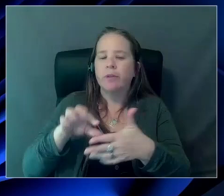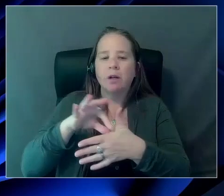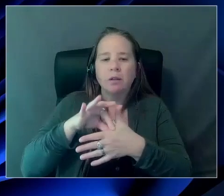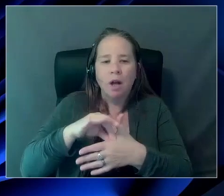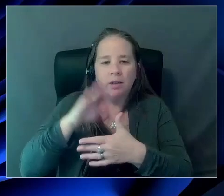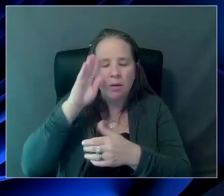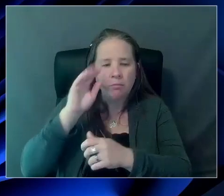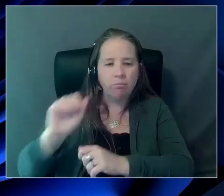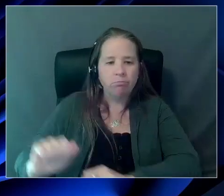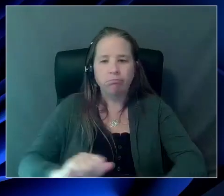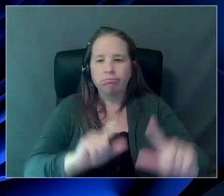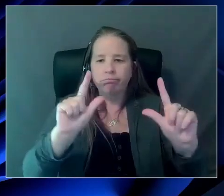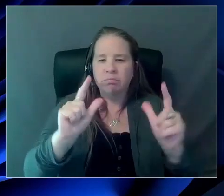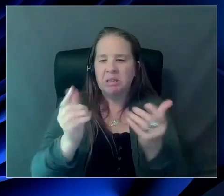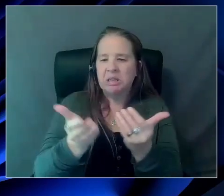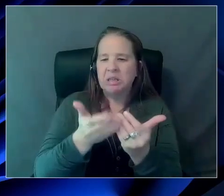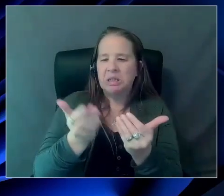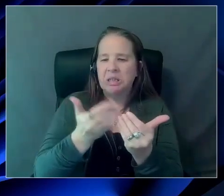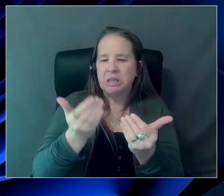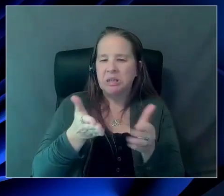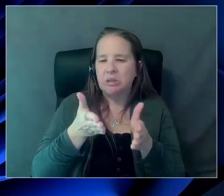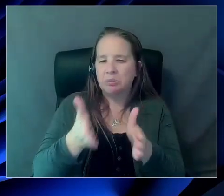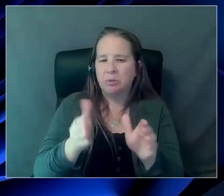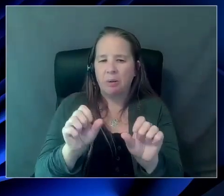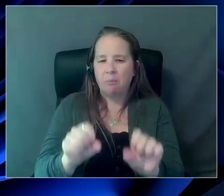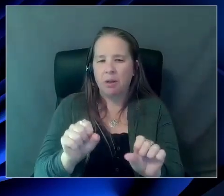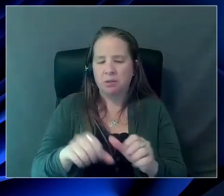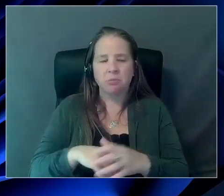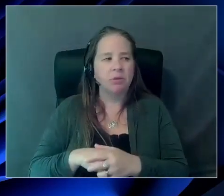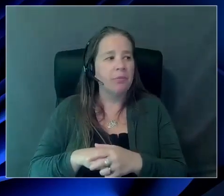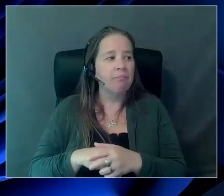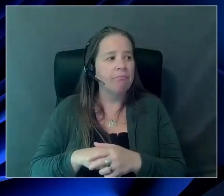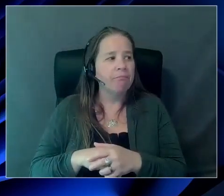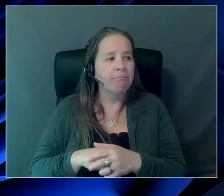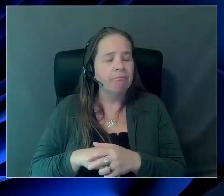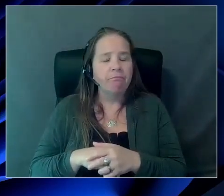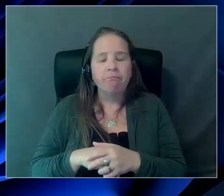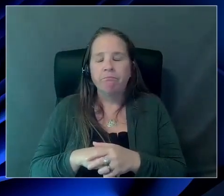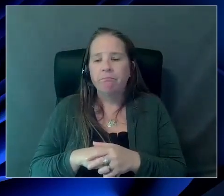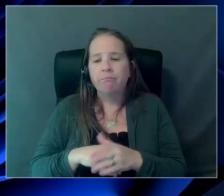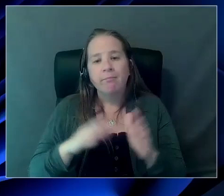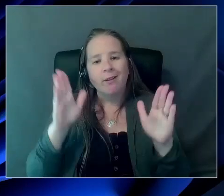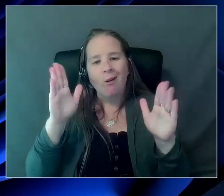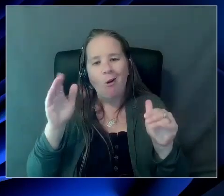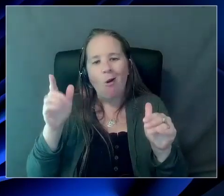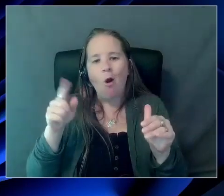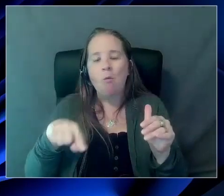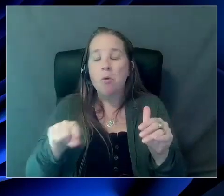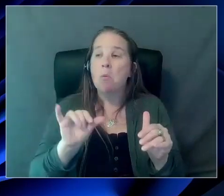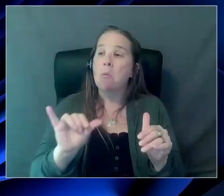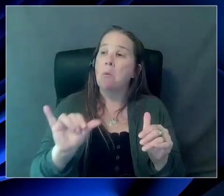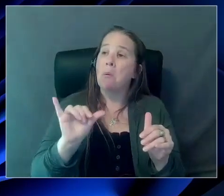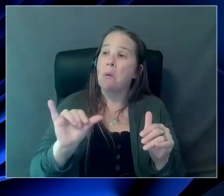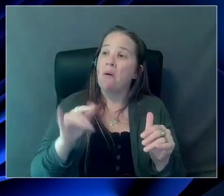To you in a most convenient way possible, and I hope that you will. find that to be true in the demo,